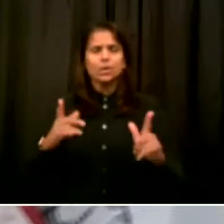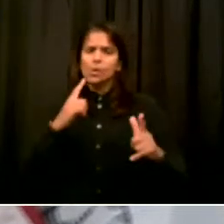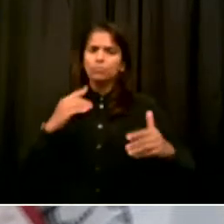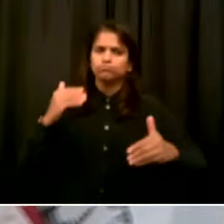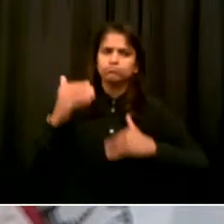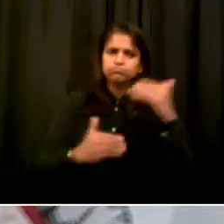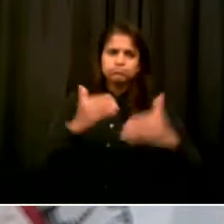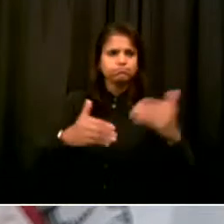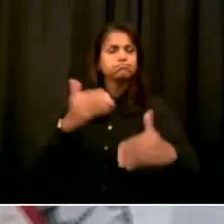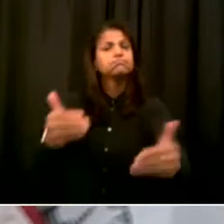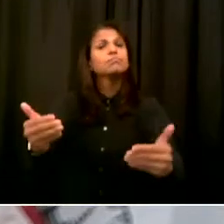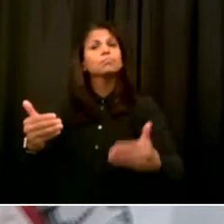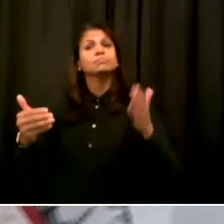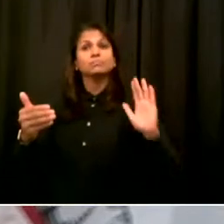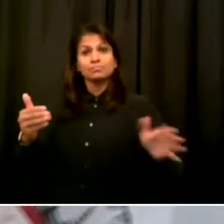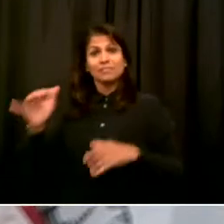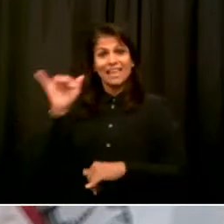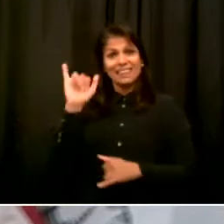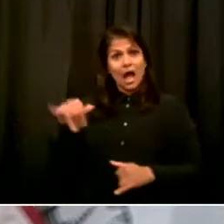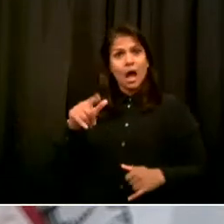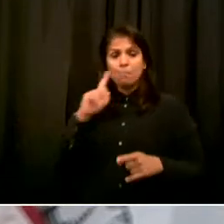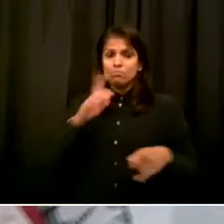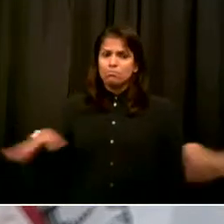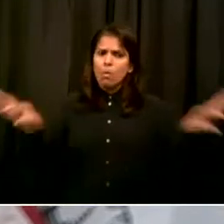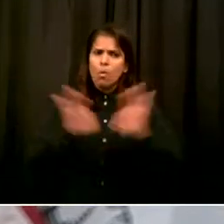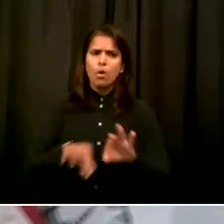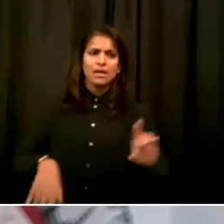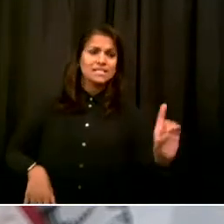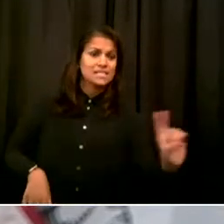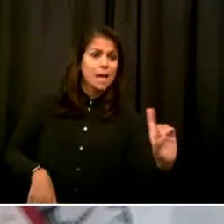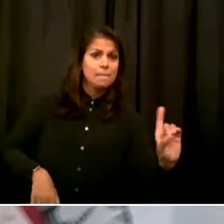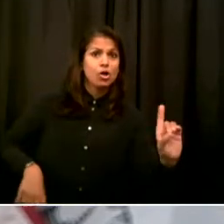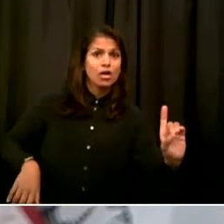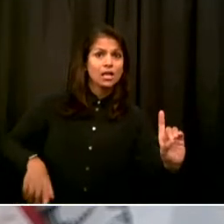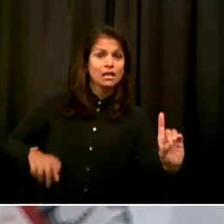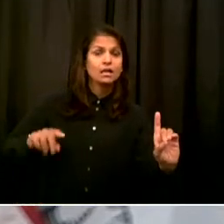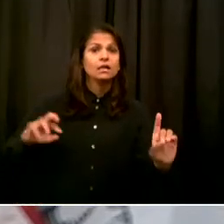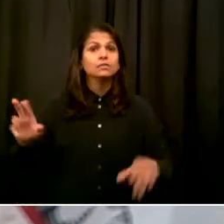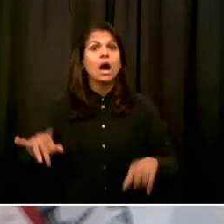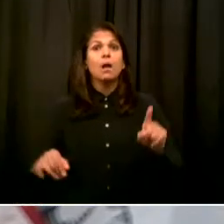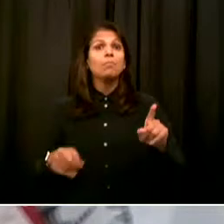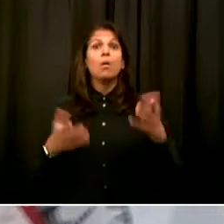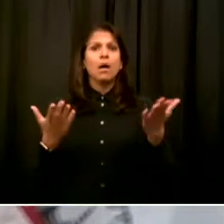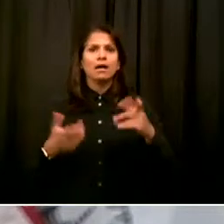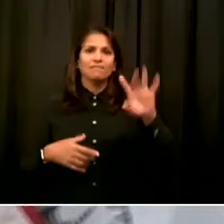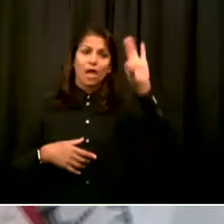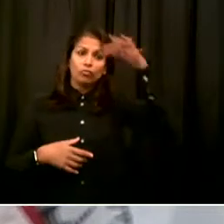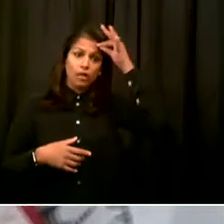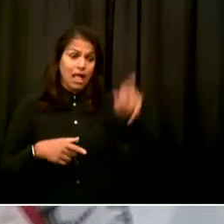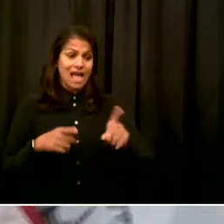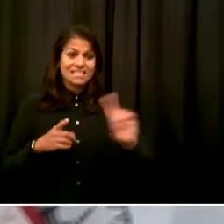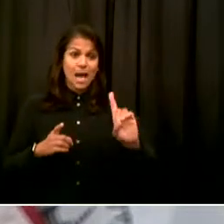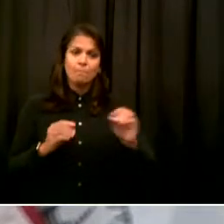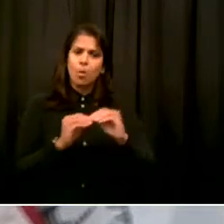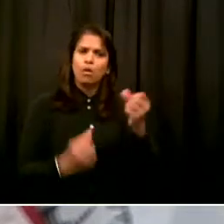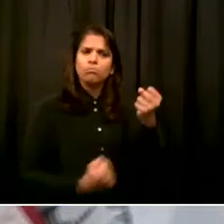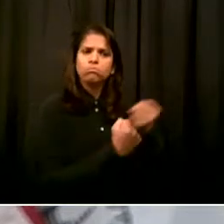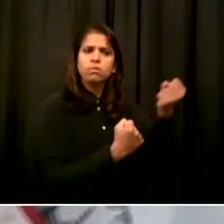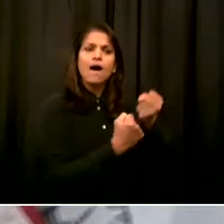IS LIKELY TO BE A LITTLE BETTER . OBVIOUOUYSL, , EEVRY STEEP IN RIGHT DIRECTION COUNTS WHEN WE